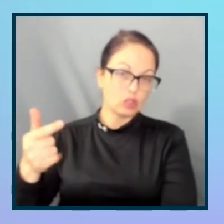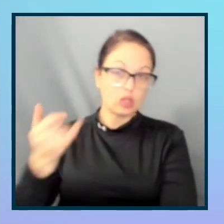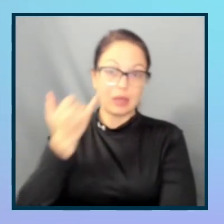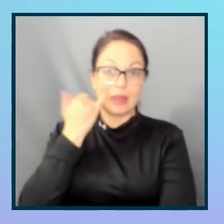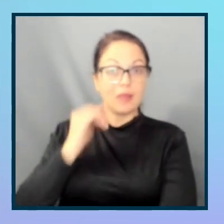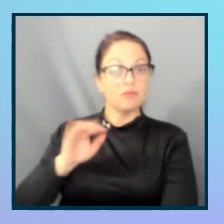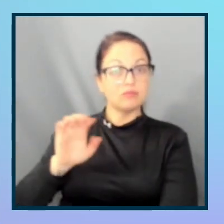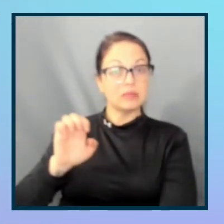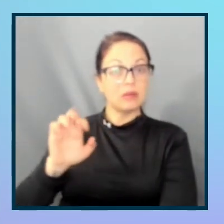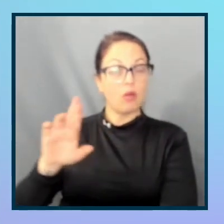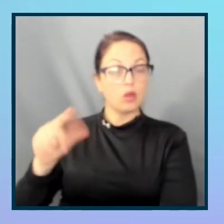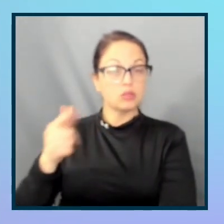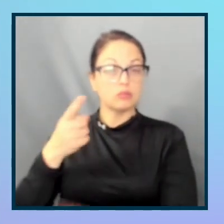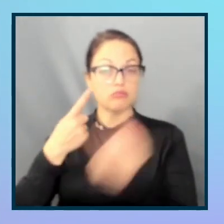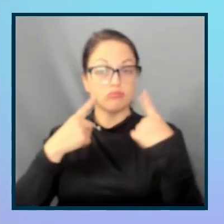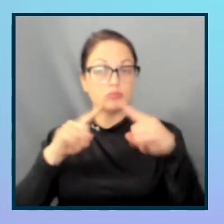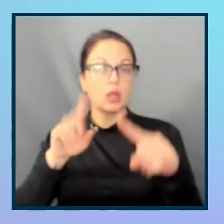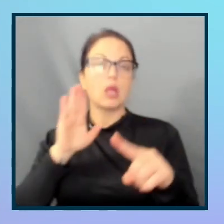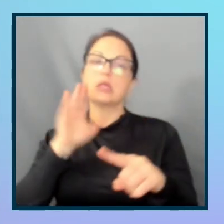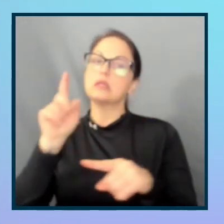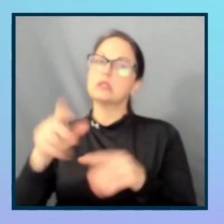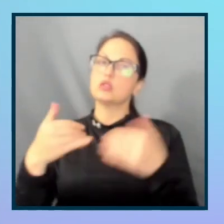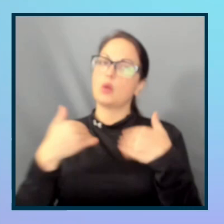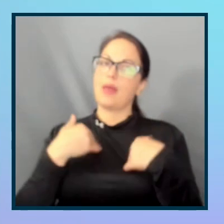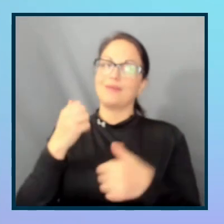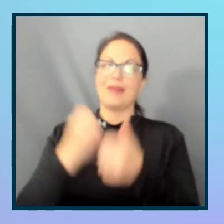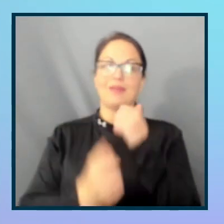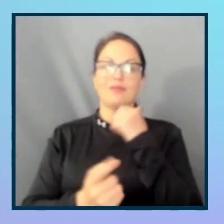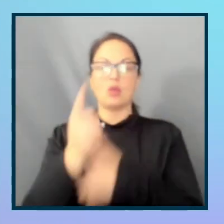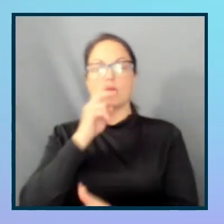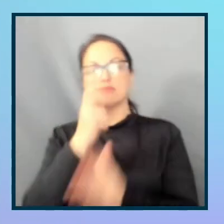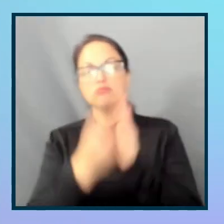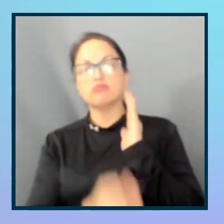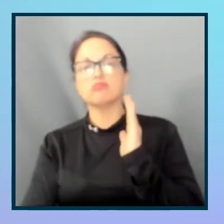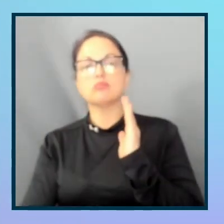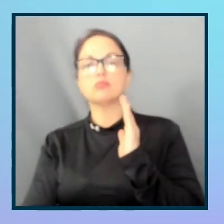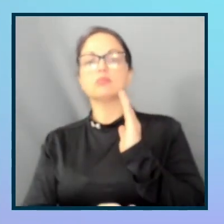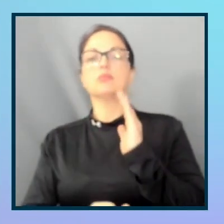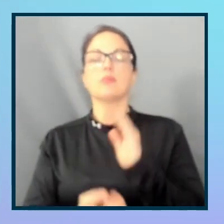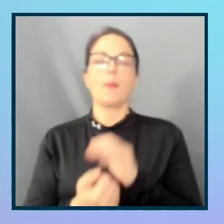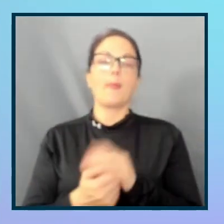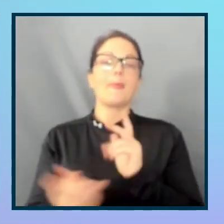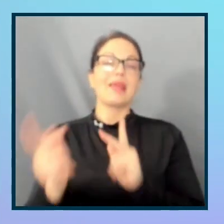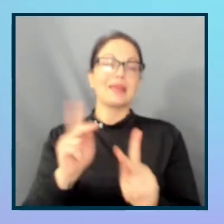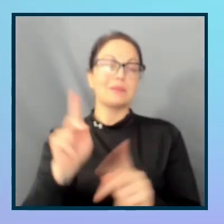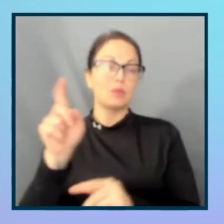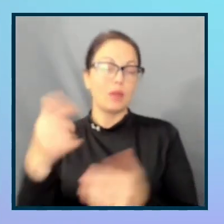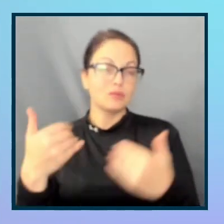you need to keep everybody engaged. You need to give them... People have to have feeling like